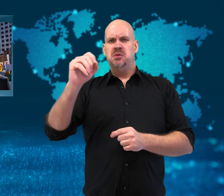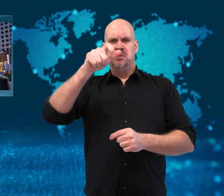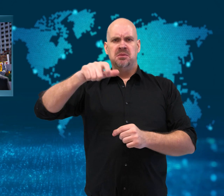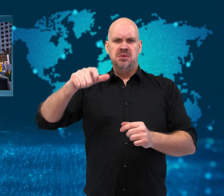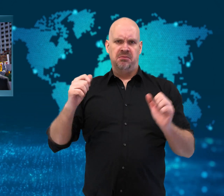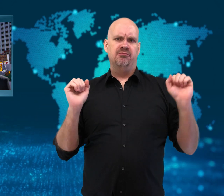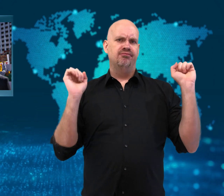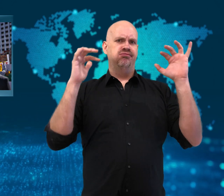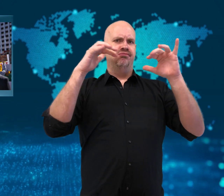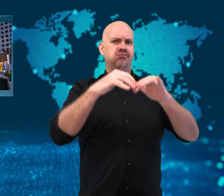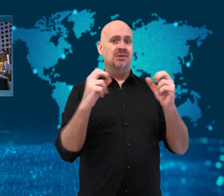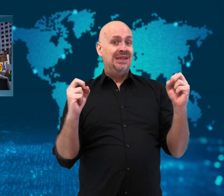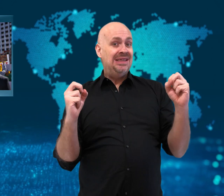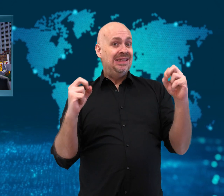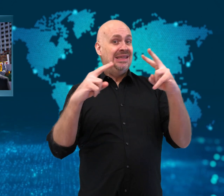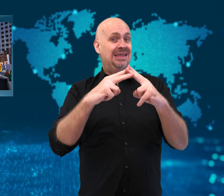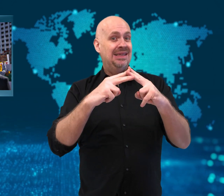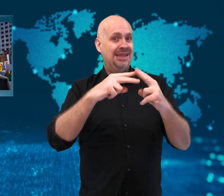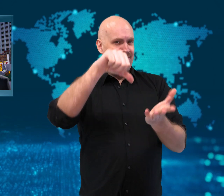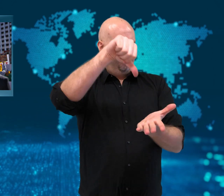Indigenous people.